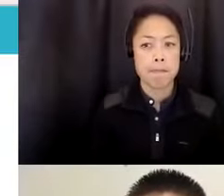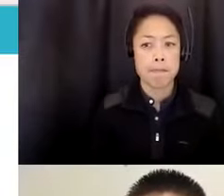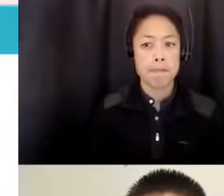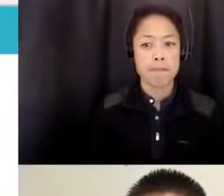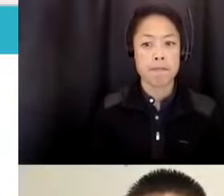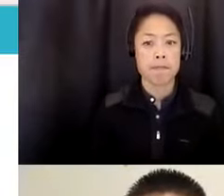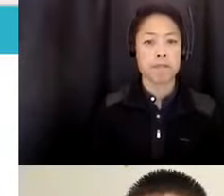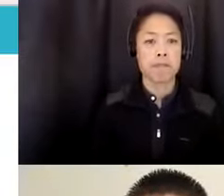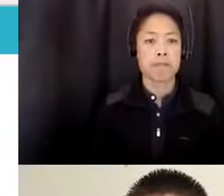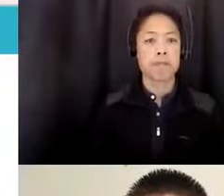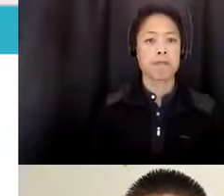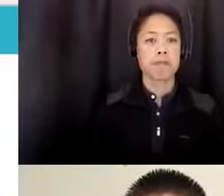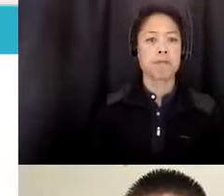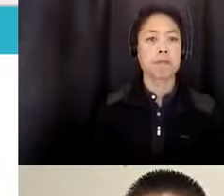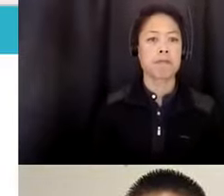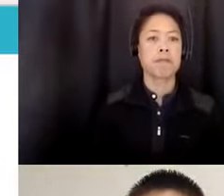Are we good with the interpretation?